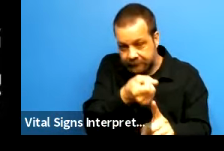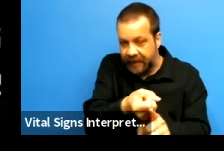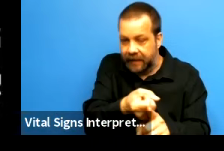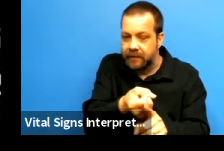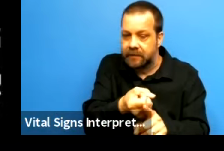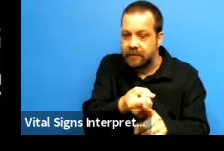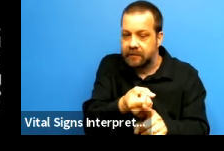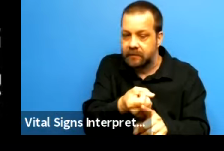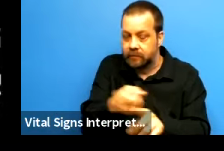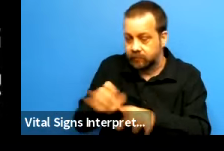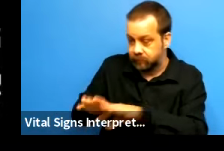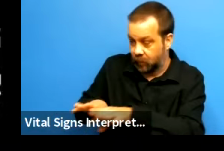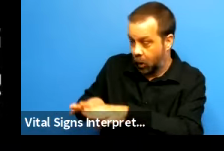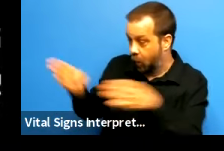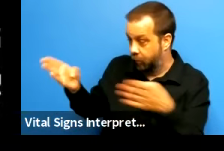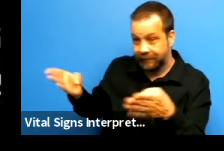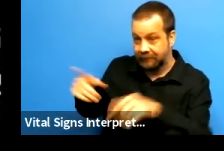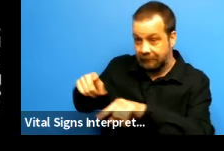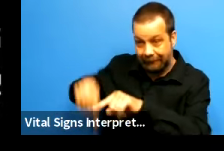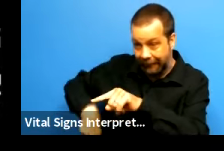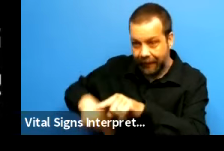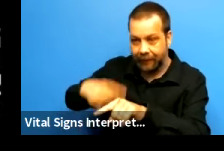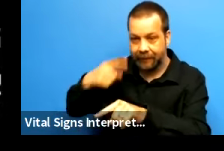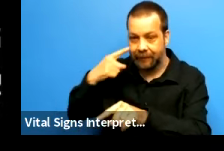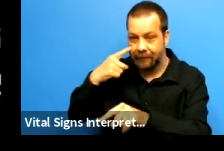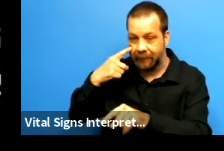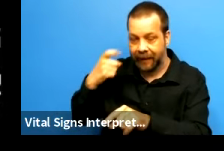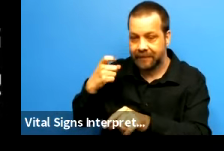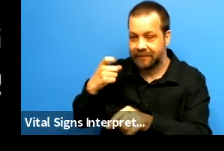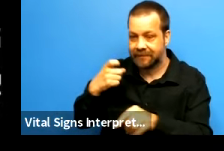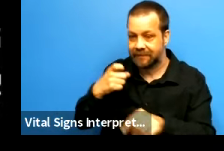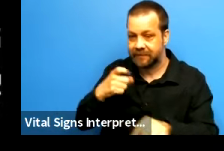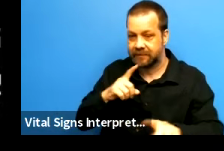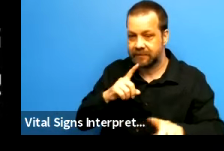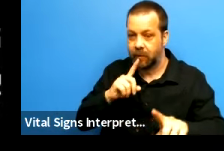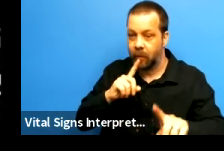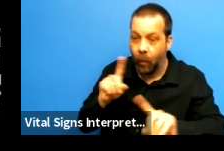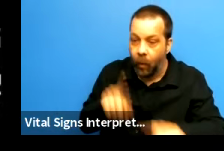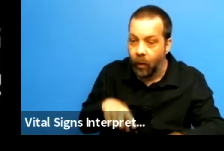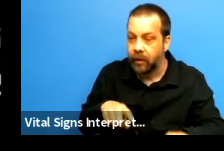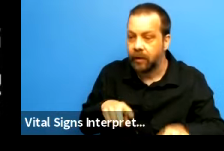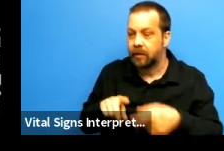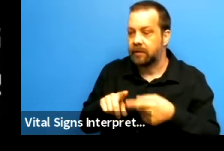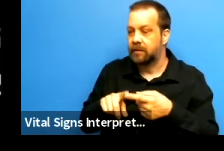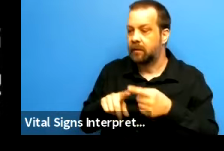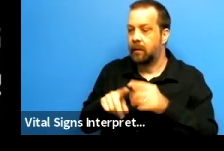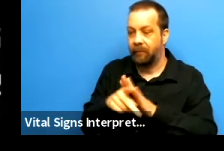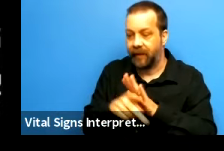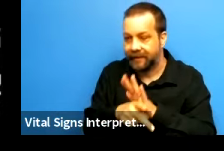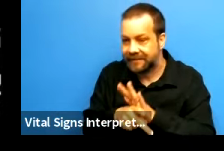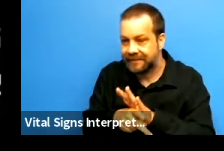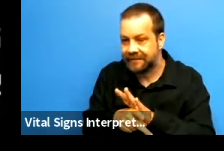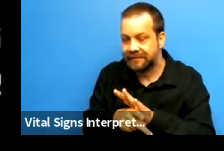of your particular employment workplace to reopen or your business to reopen.